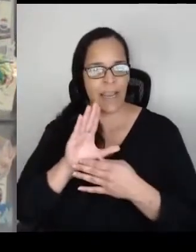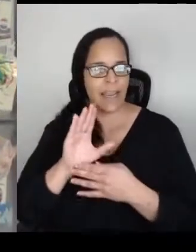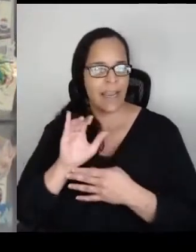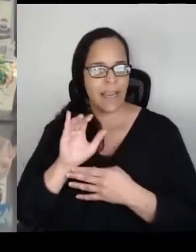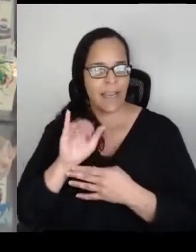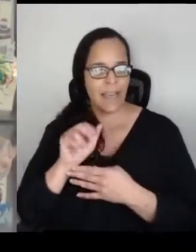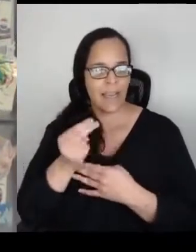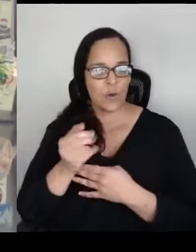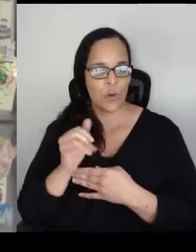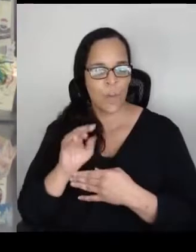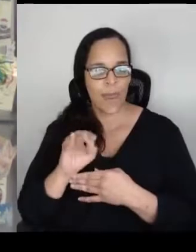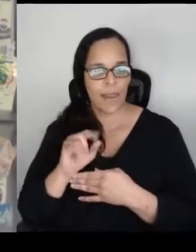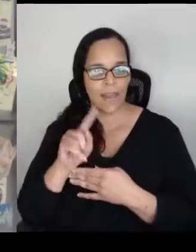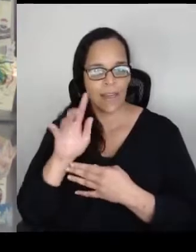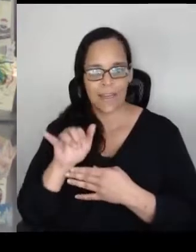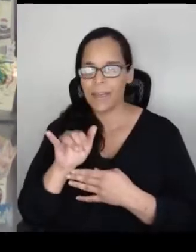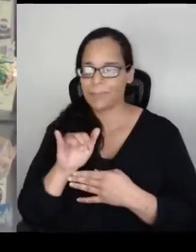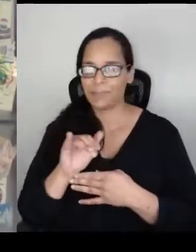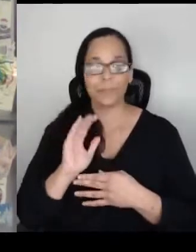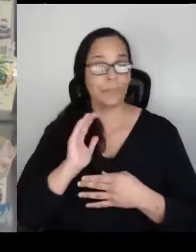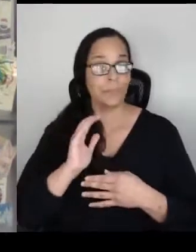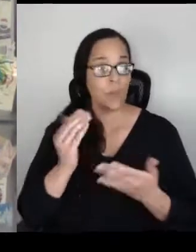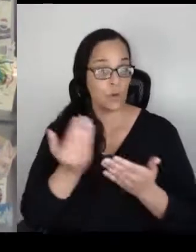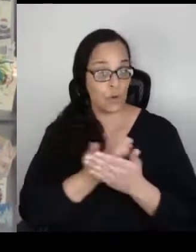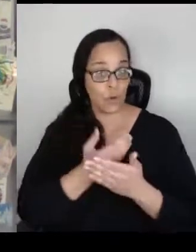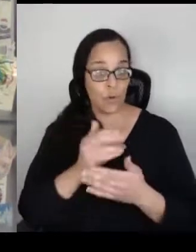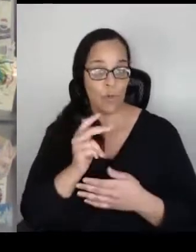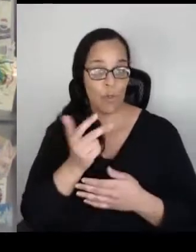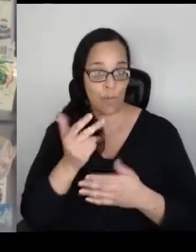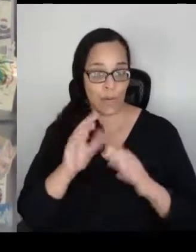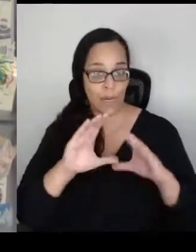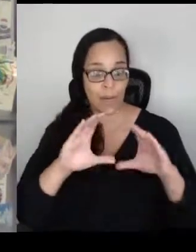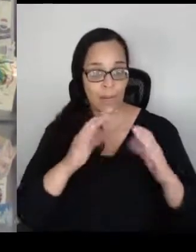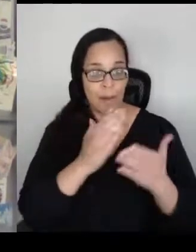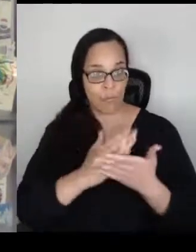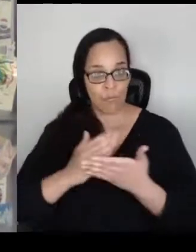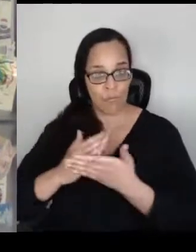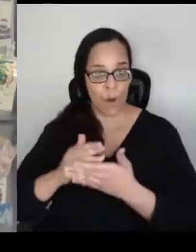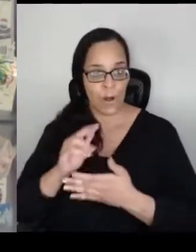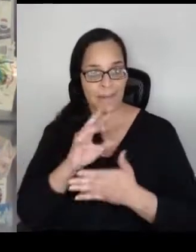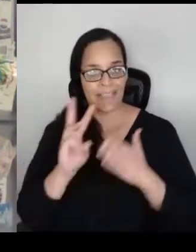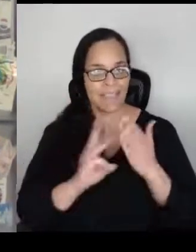a new, three-part, six- hour series, directed and produced by Ken Burns, Lynn Novick,